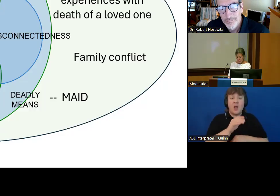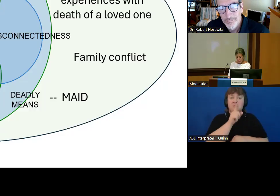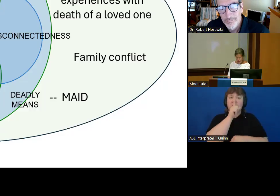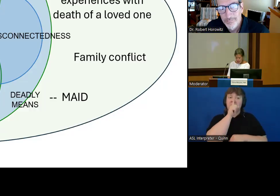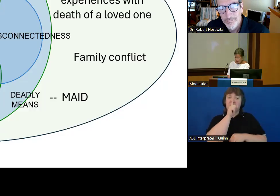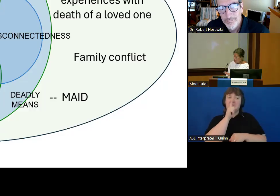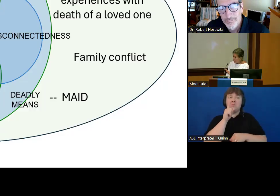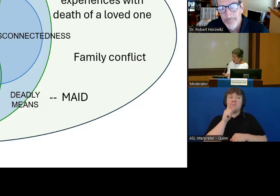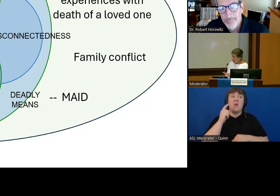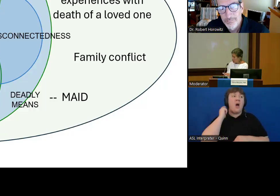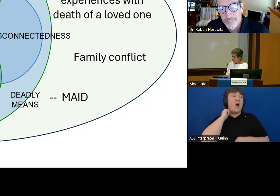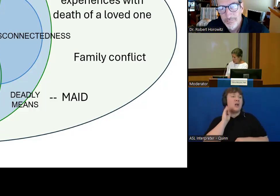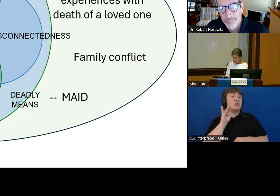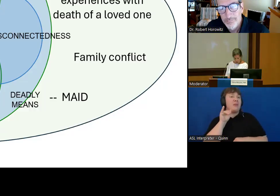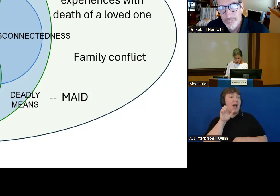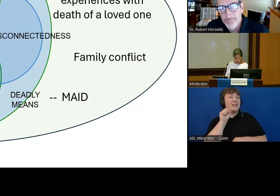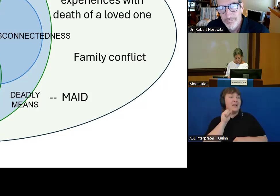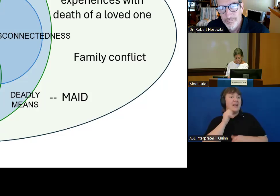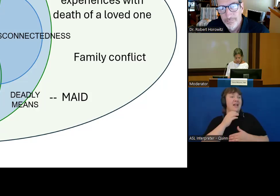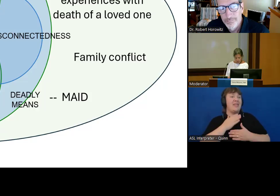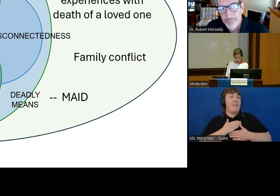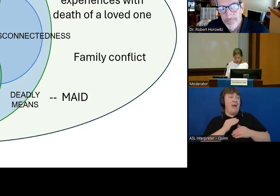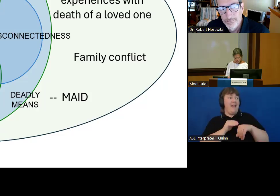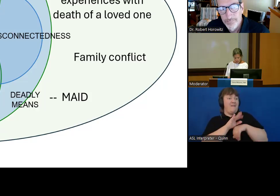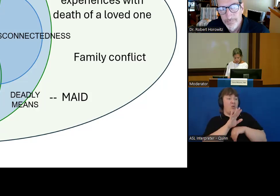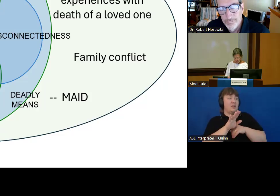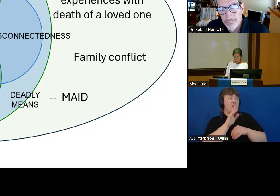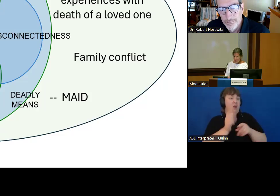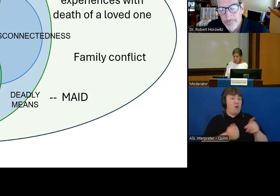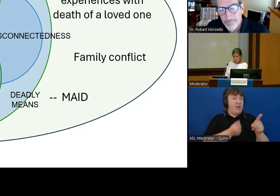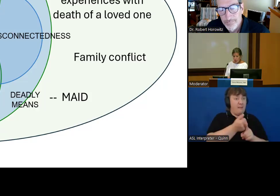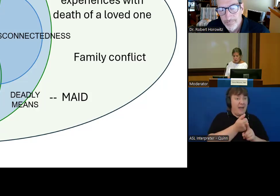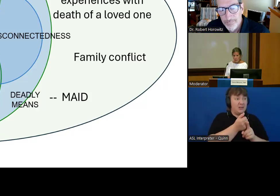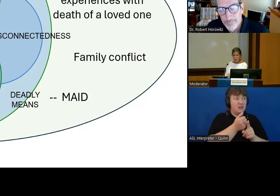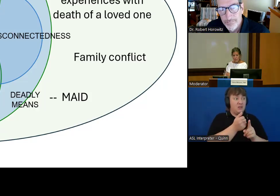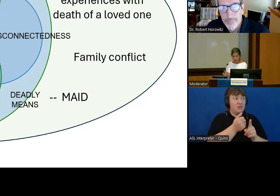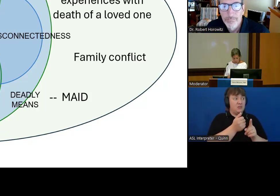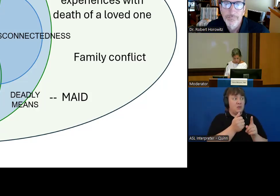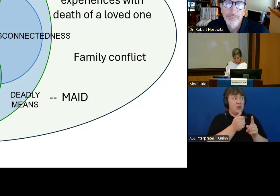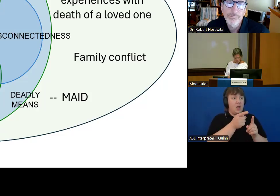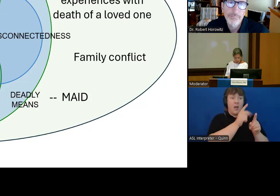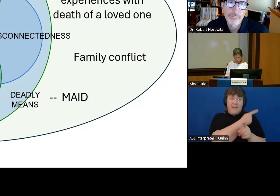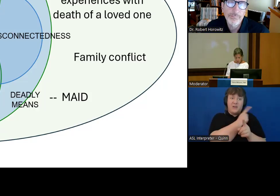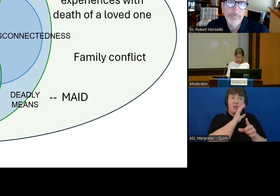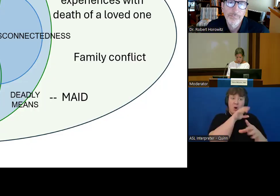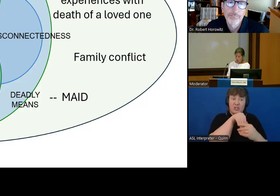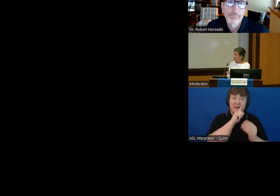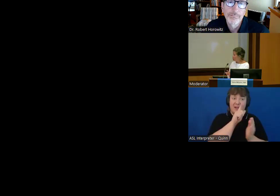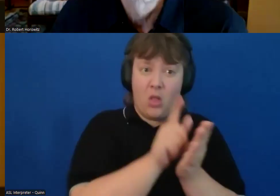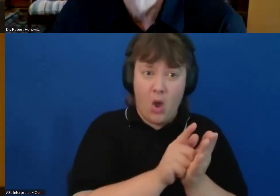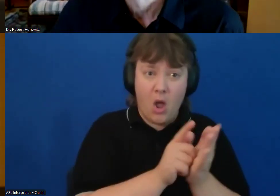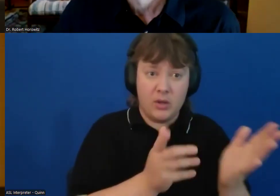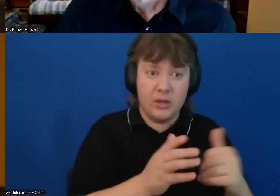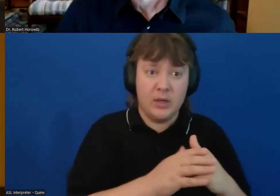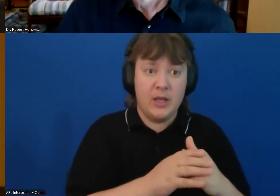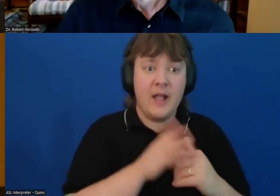or impact implementing this law. Um there has been documentation elsewhere where these biases